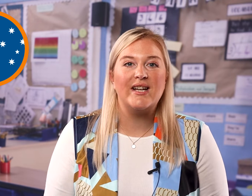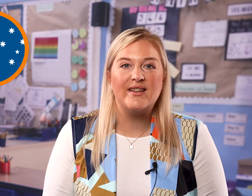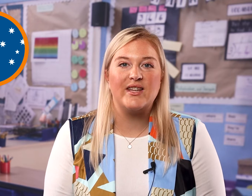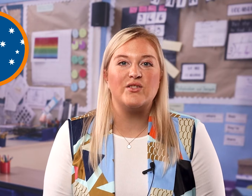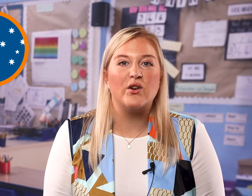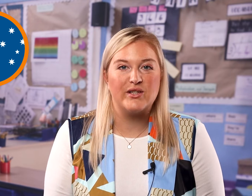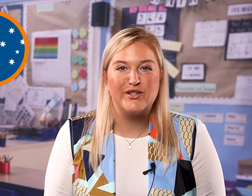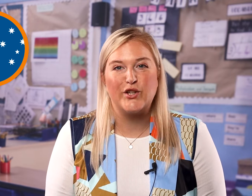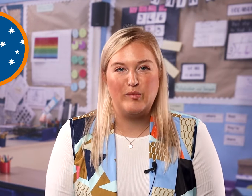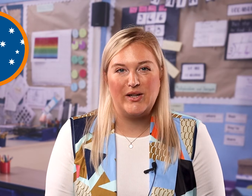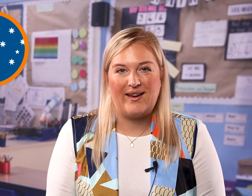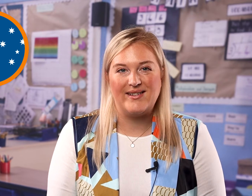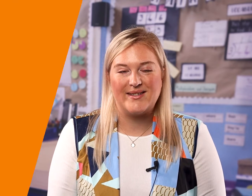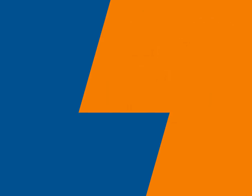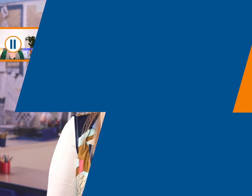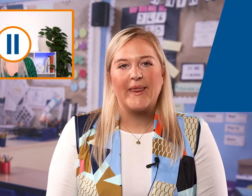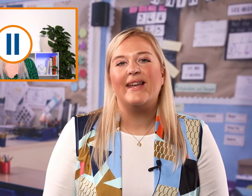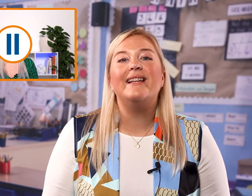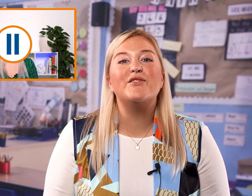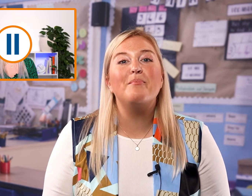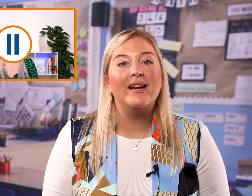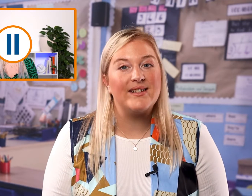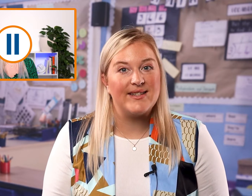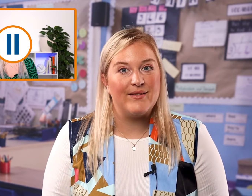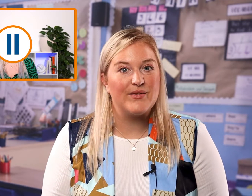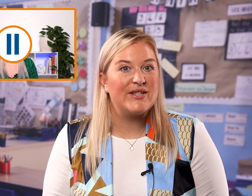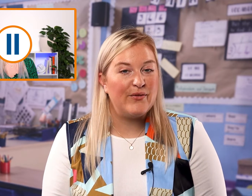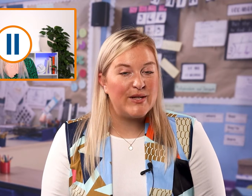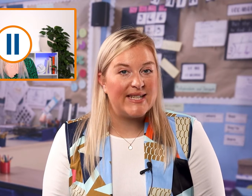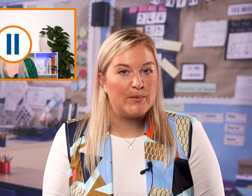Australia they use Auslan to communicate. Let’s remind ourselves of the differences